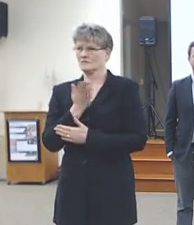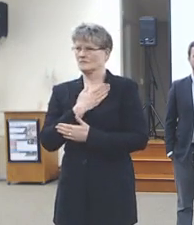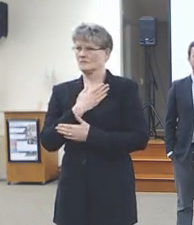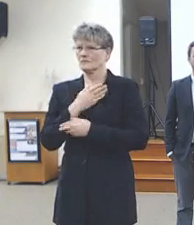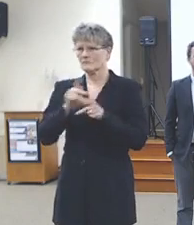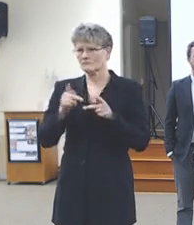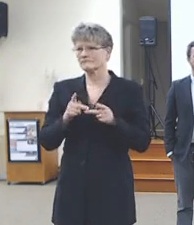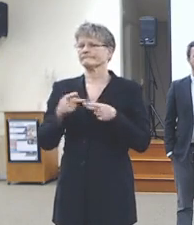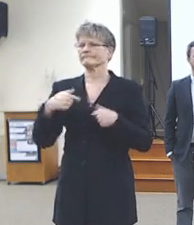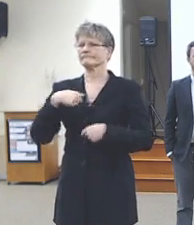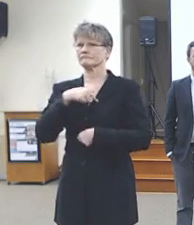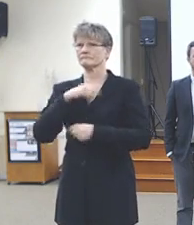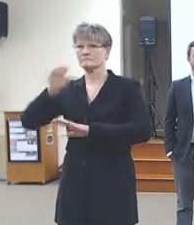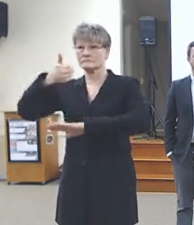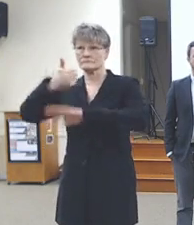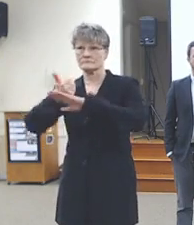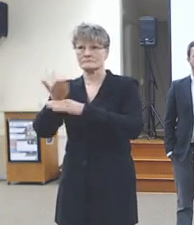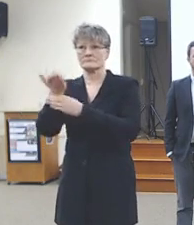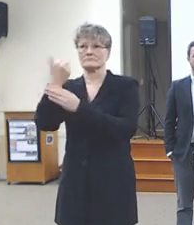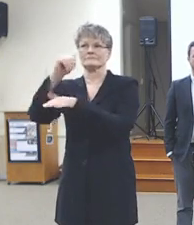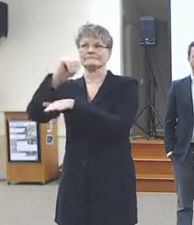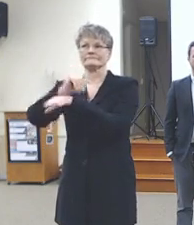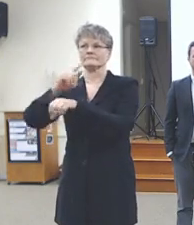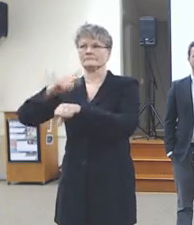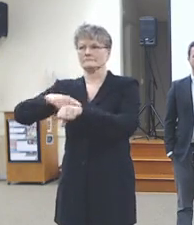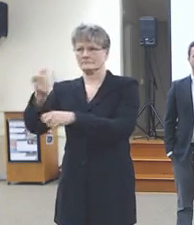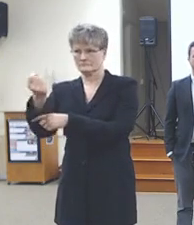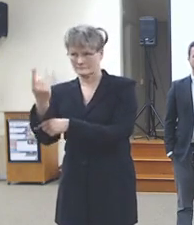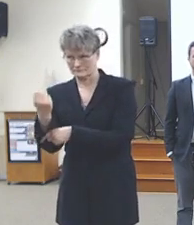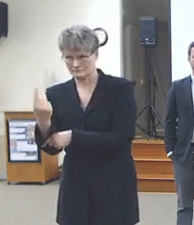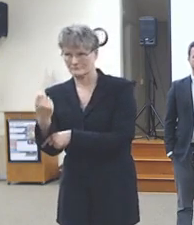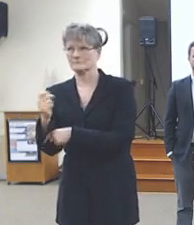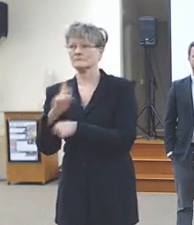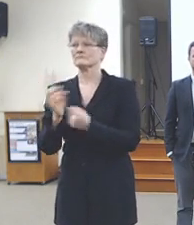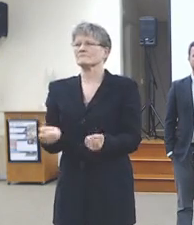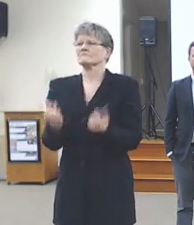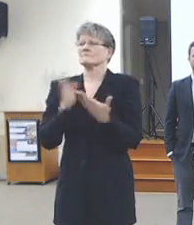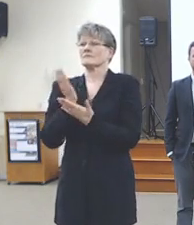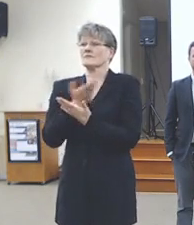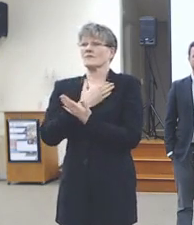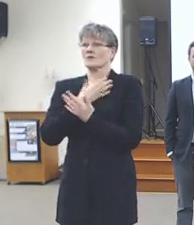and that a lot of our elective cases majority of them have been deferred